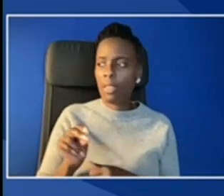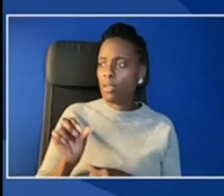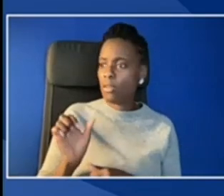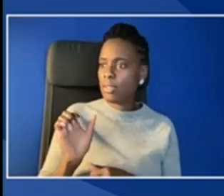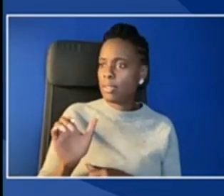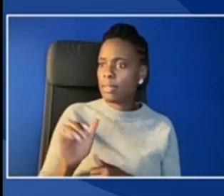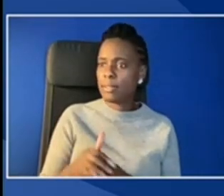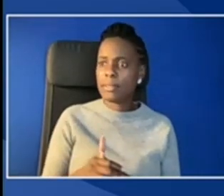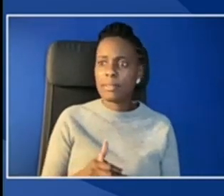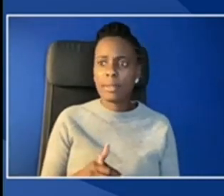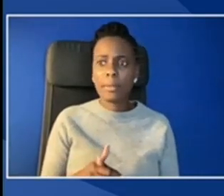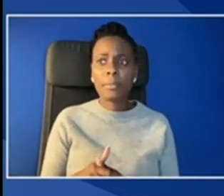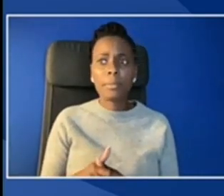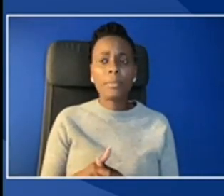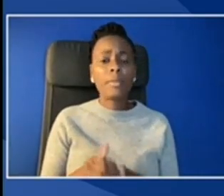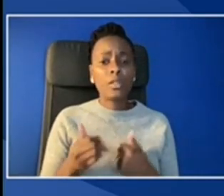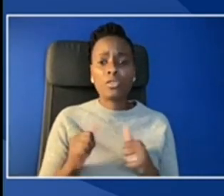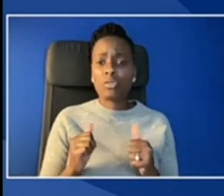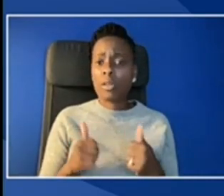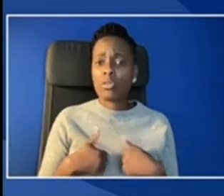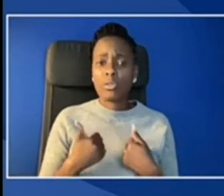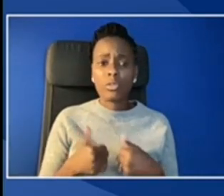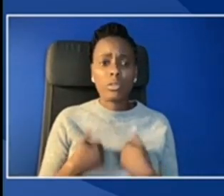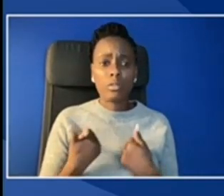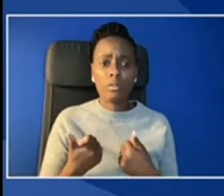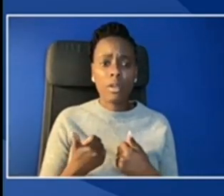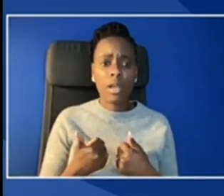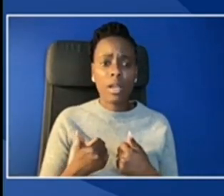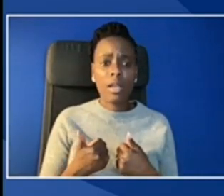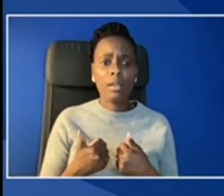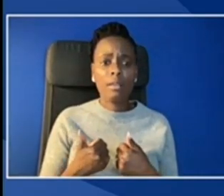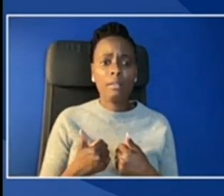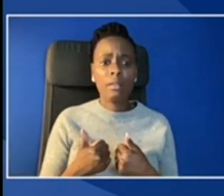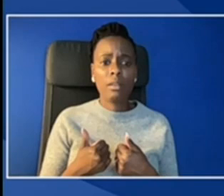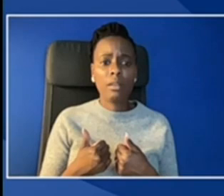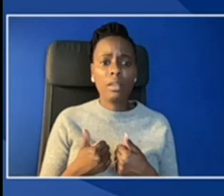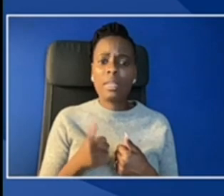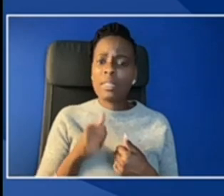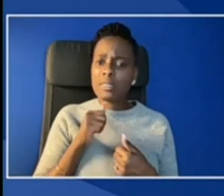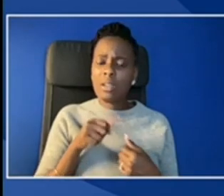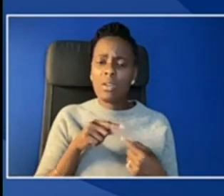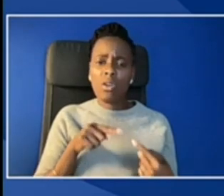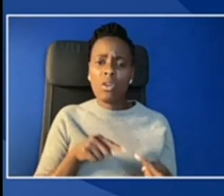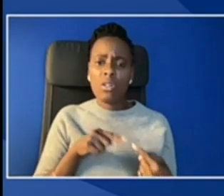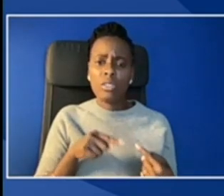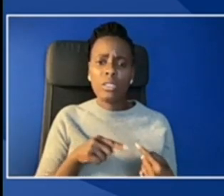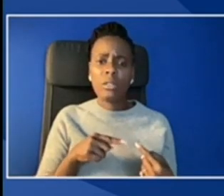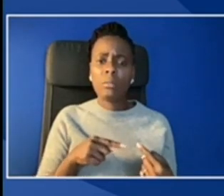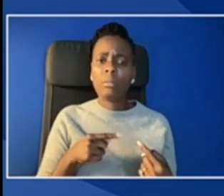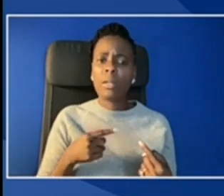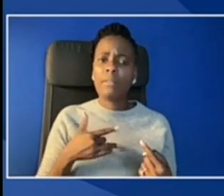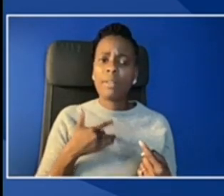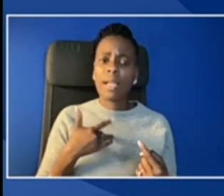Yeah, trying to survive isn't much of a hardship. I feel like more like I got kicked off the ship. I wasn't allowed on campus.